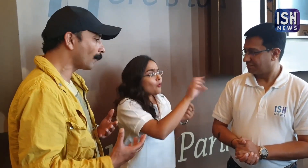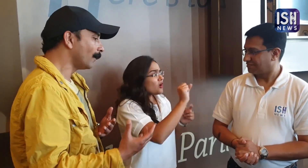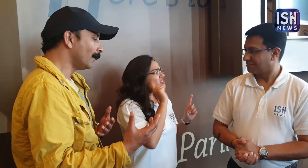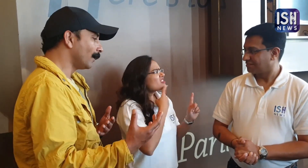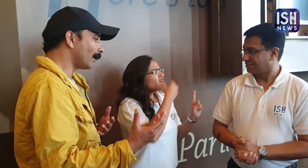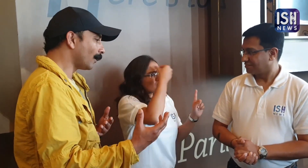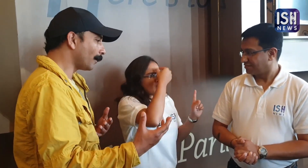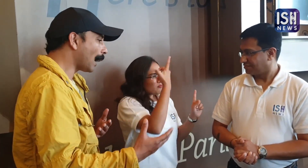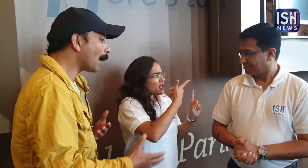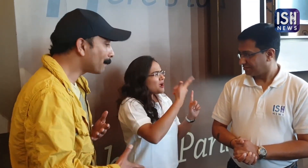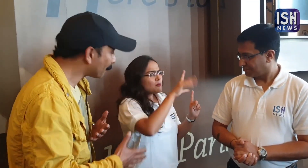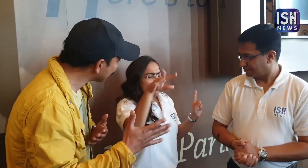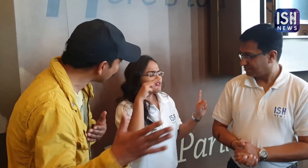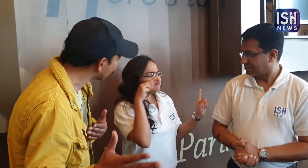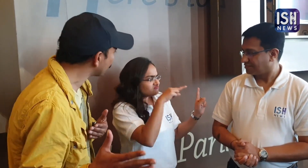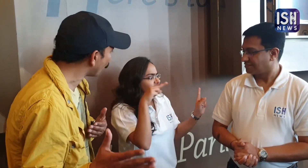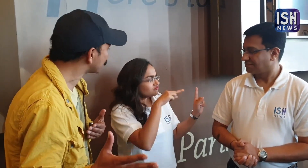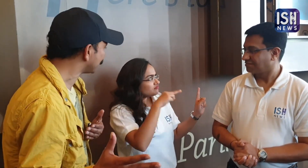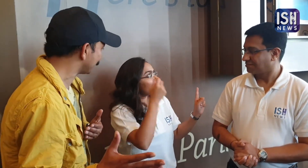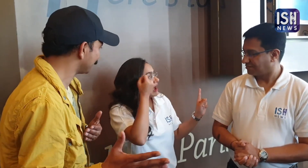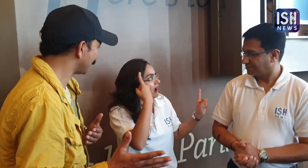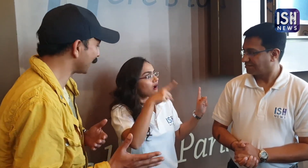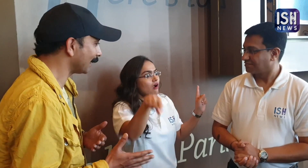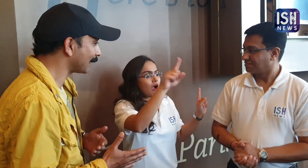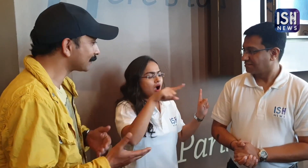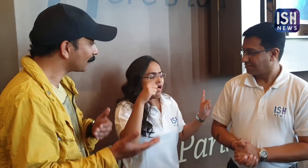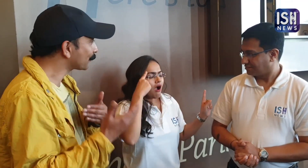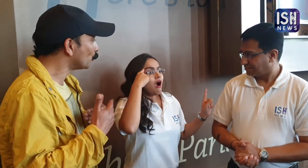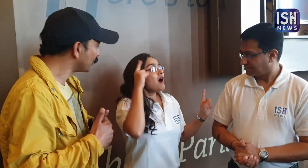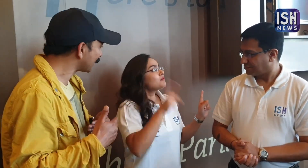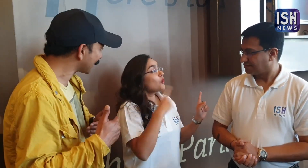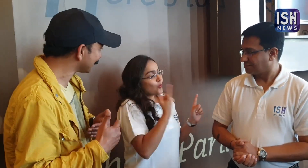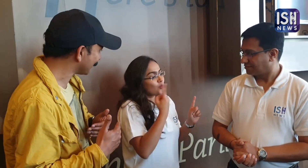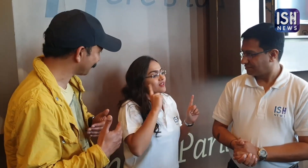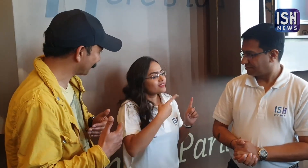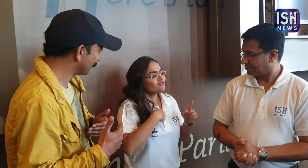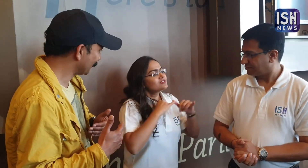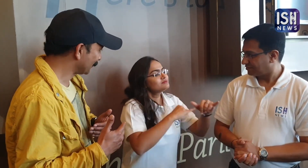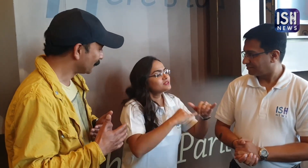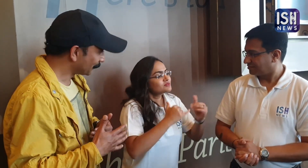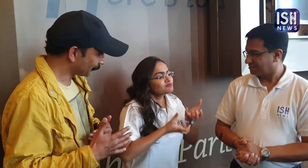This is so that general public also understand it is not only for the Deaf community.